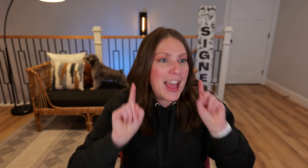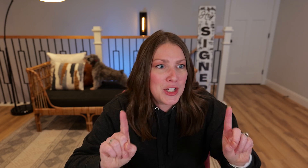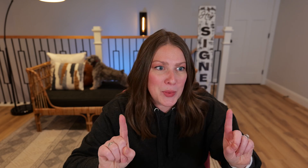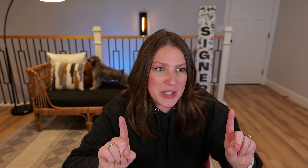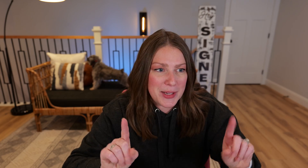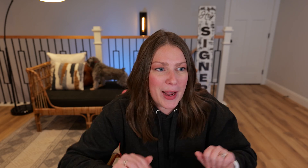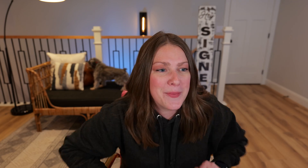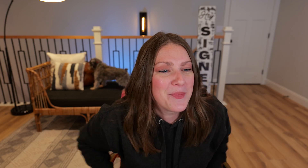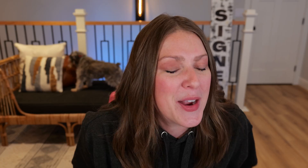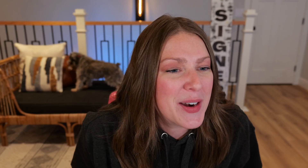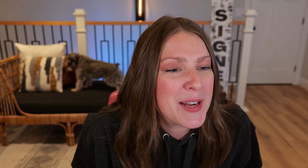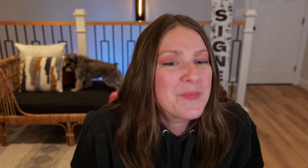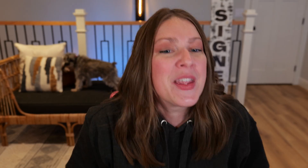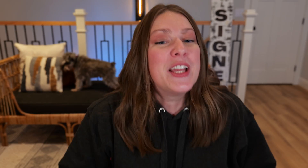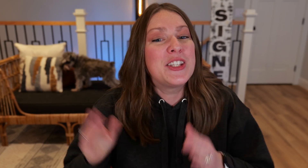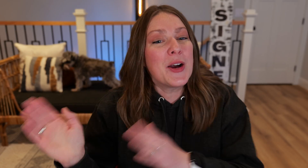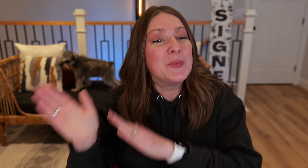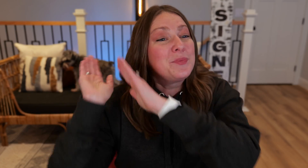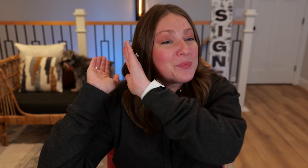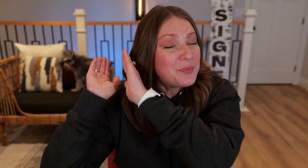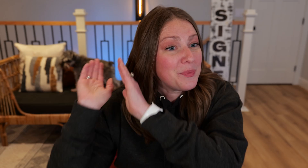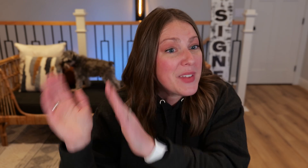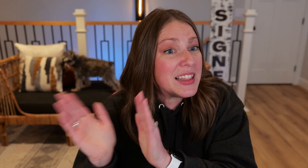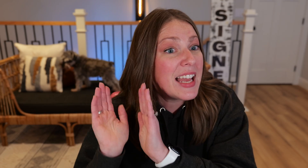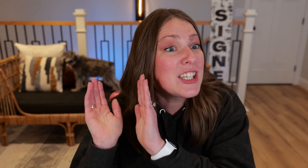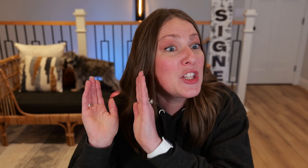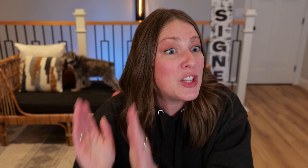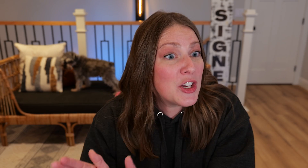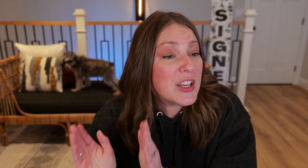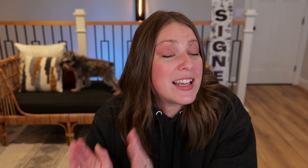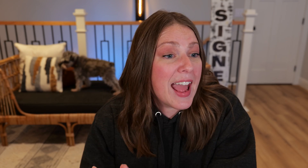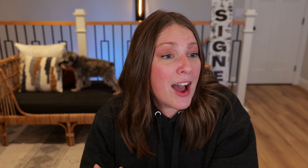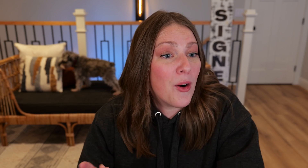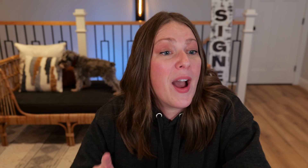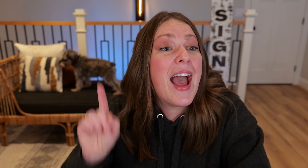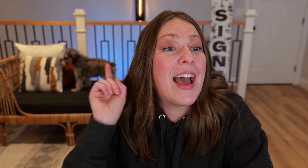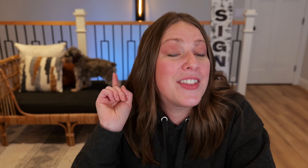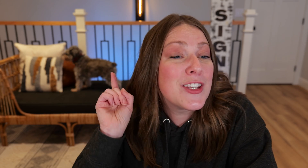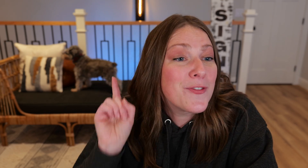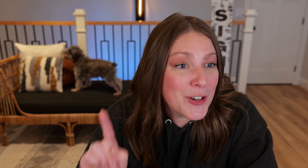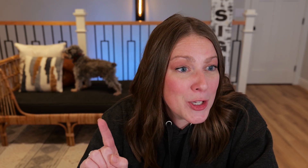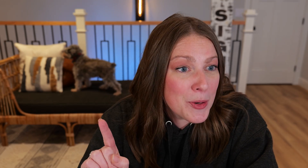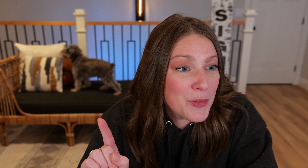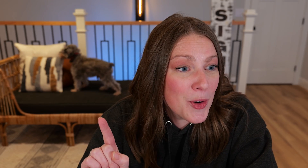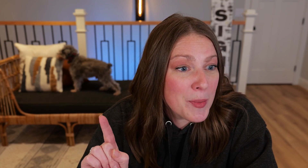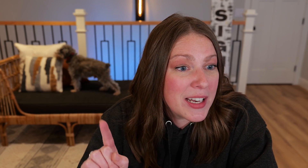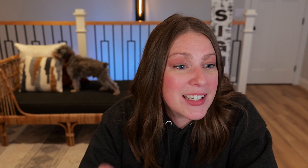And you will see why. All right. So let's look now at this first performance